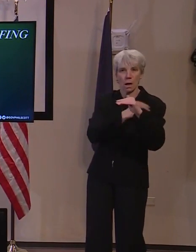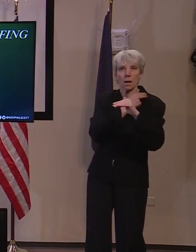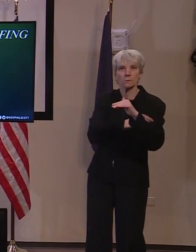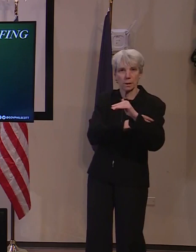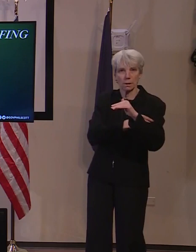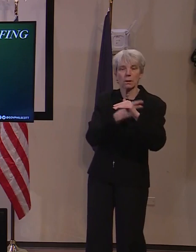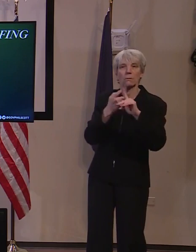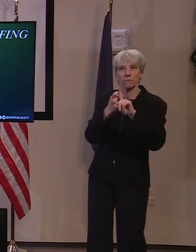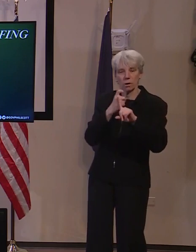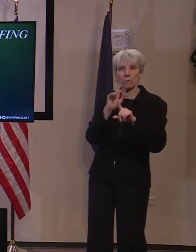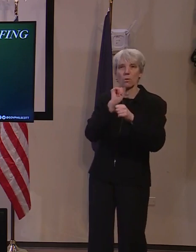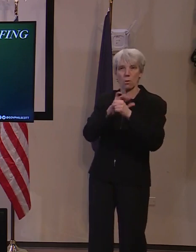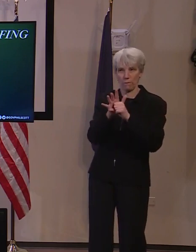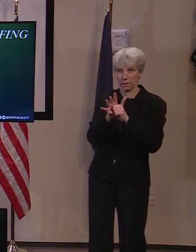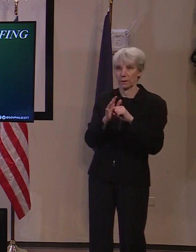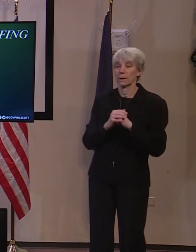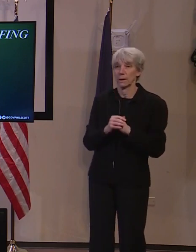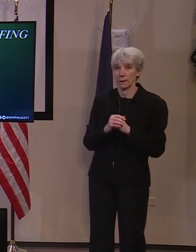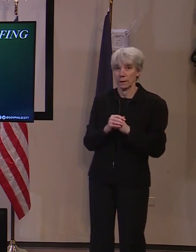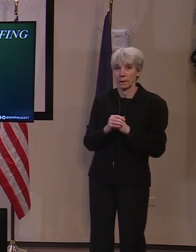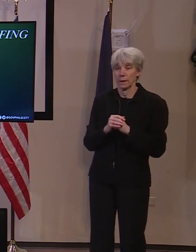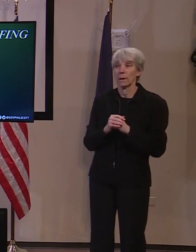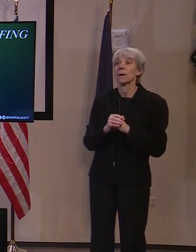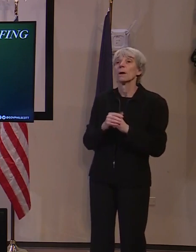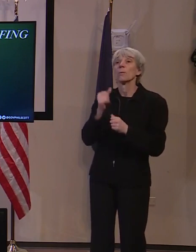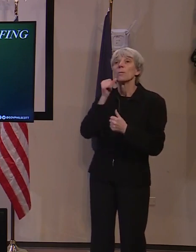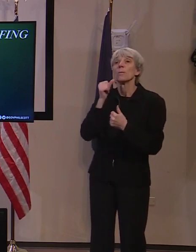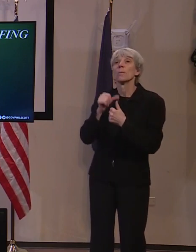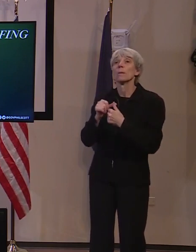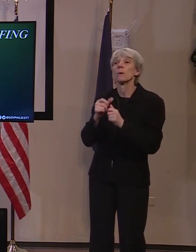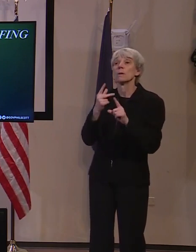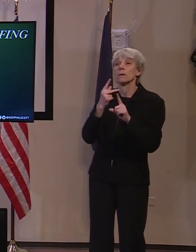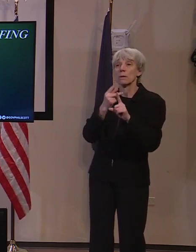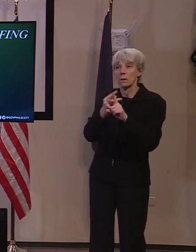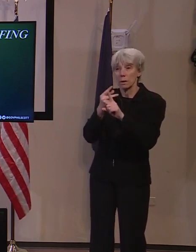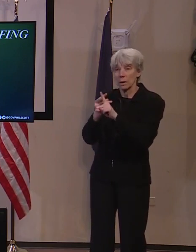But vaccination continues to protect the majority of Vermonters from severe